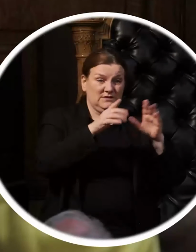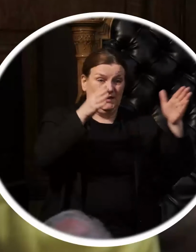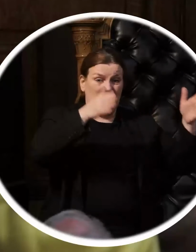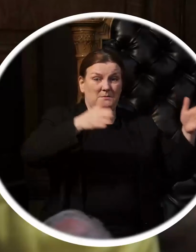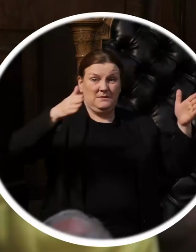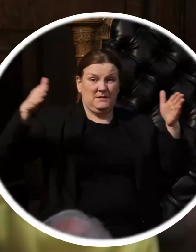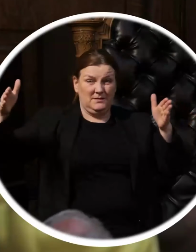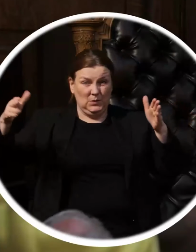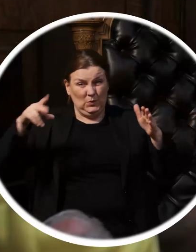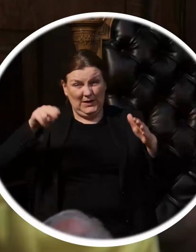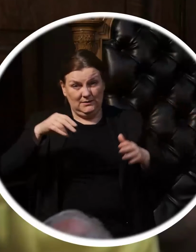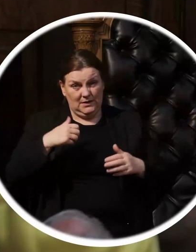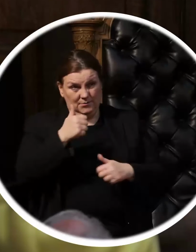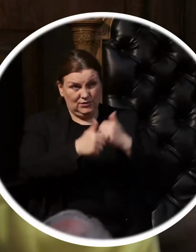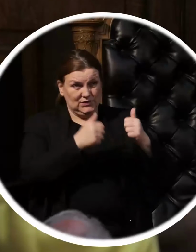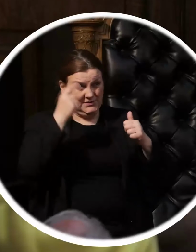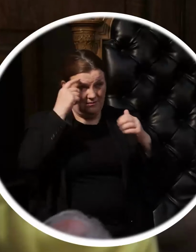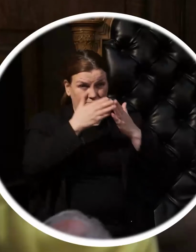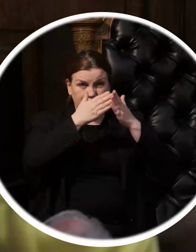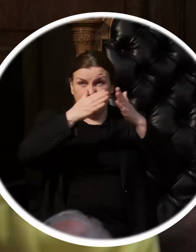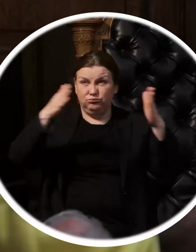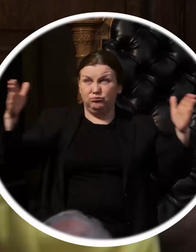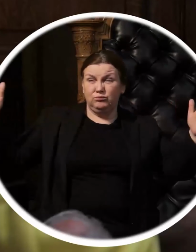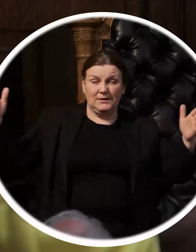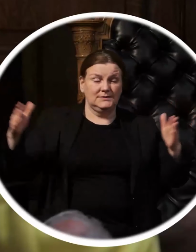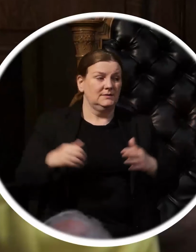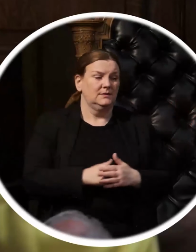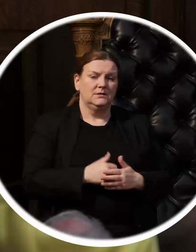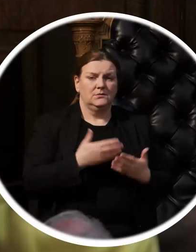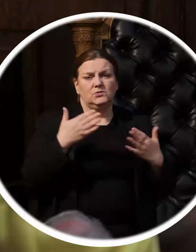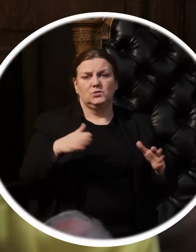I'm sure you can appreciate, and it really just shows the the